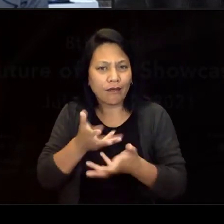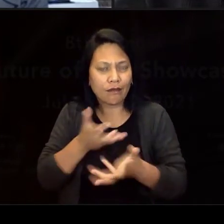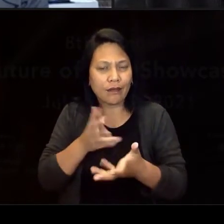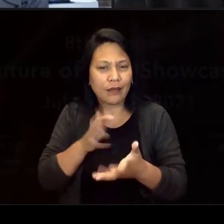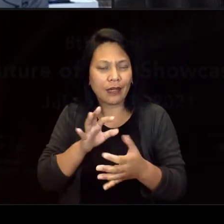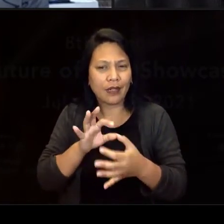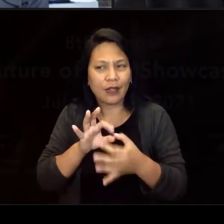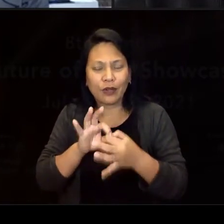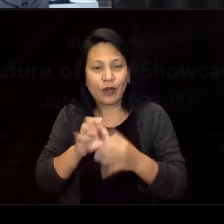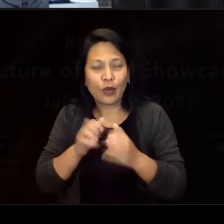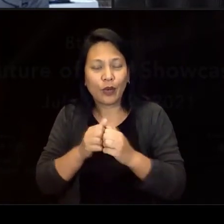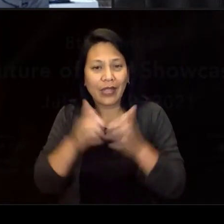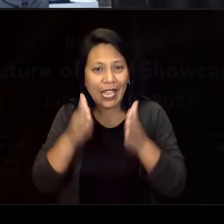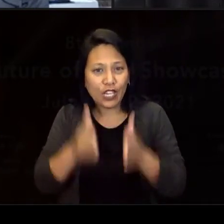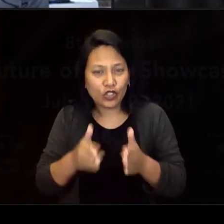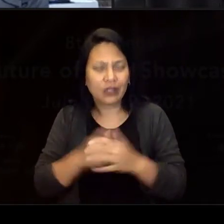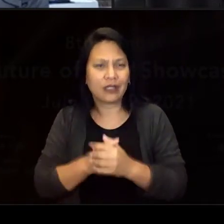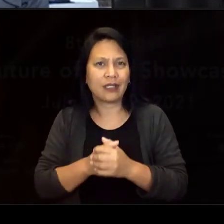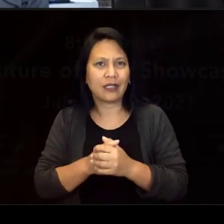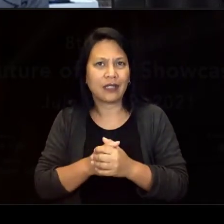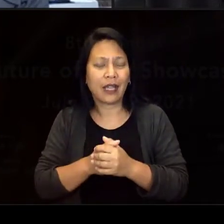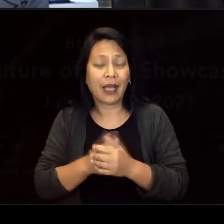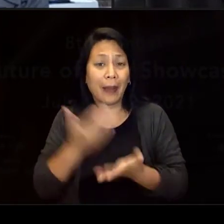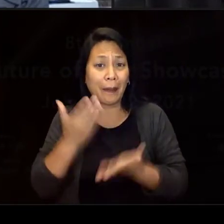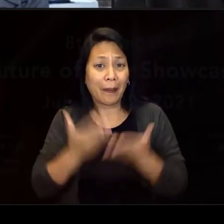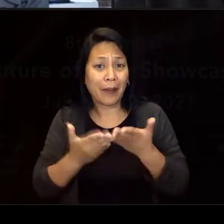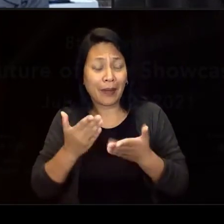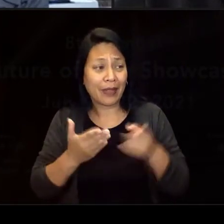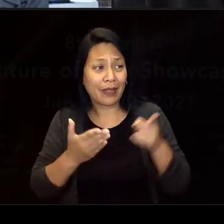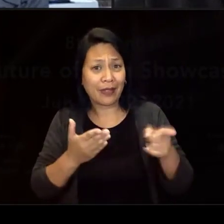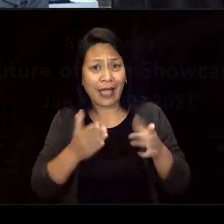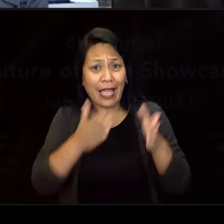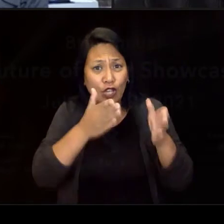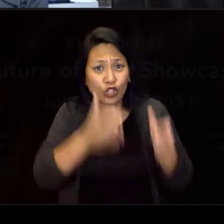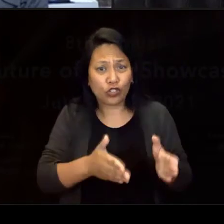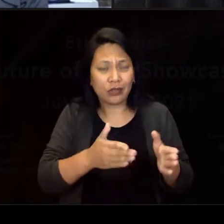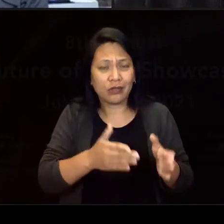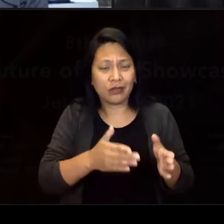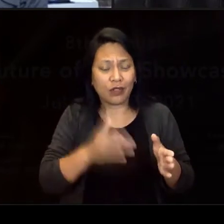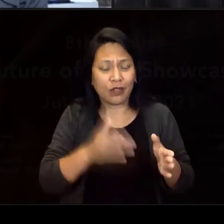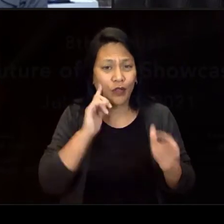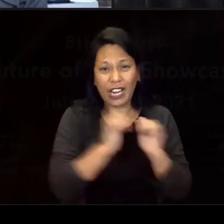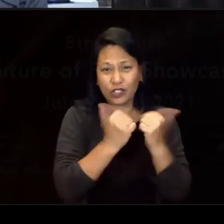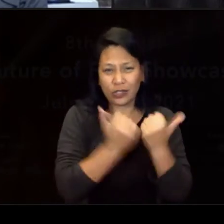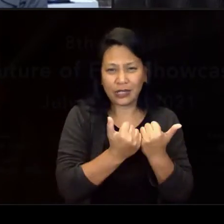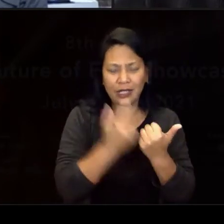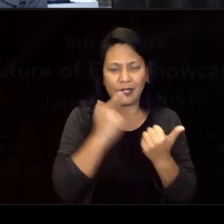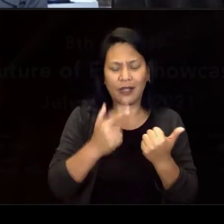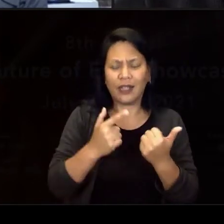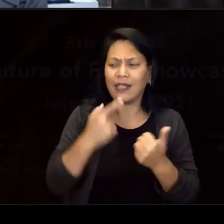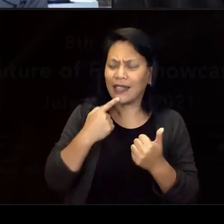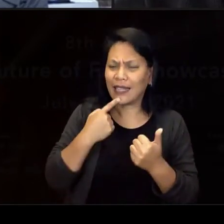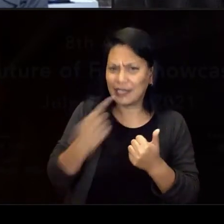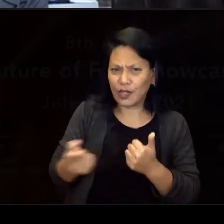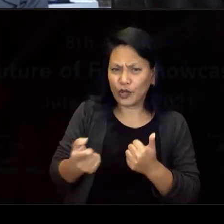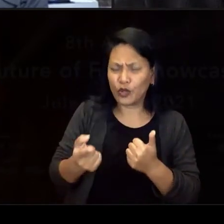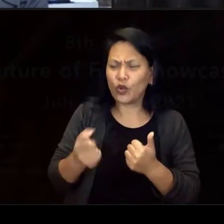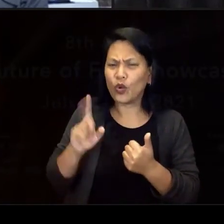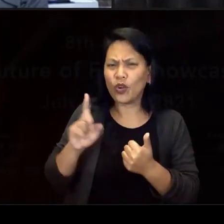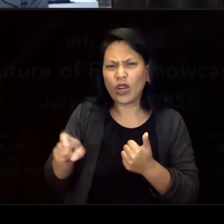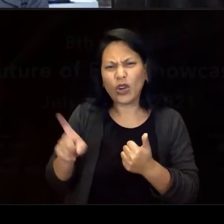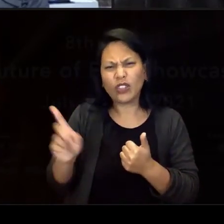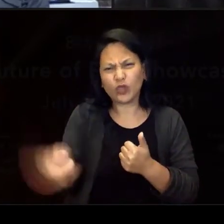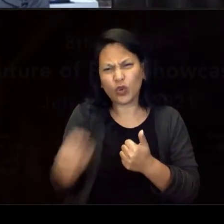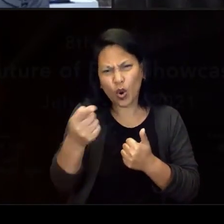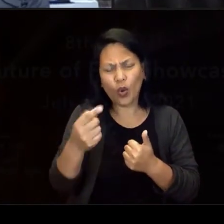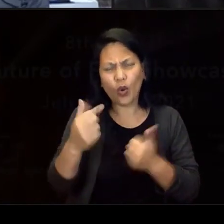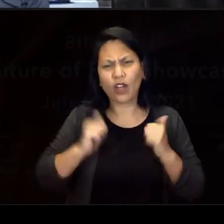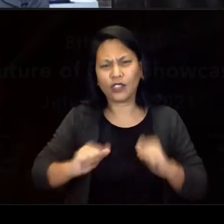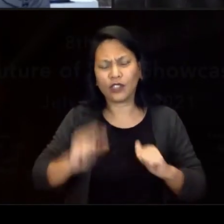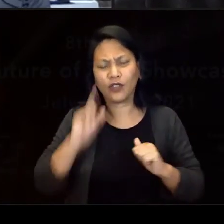identity, and may want you to audition for roles that are very, objectifying or something that you're not comfortable with.